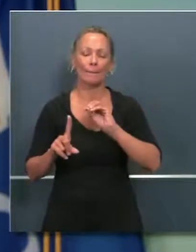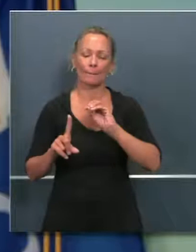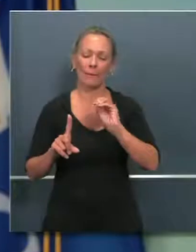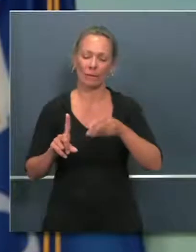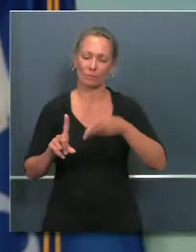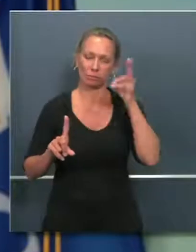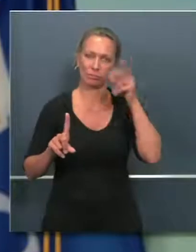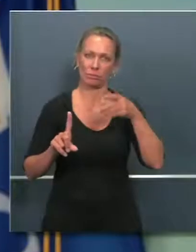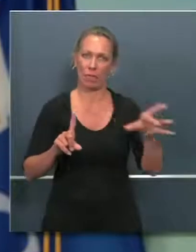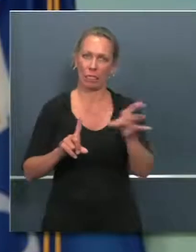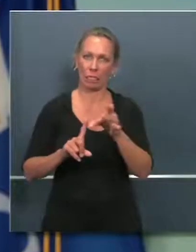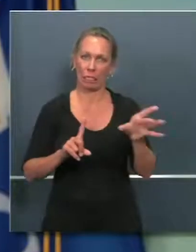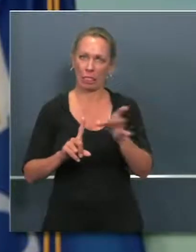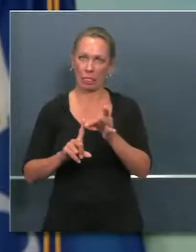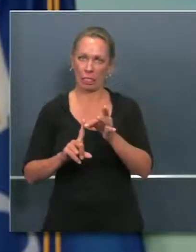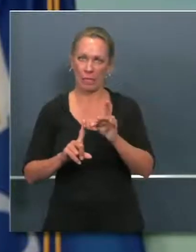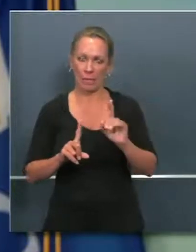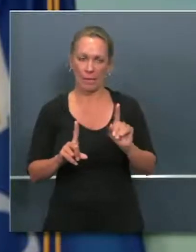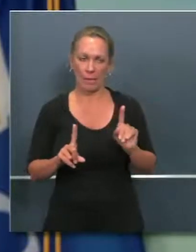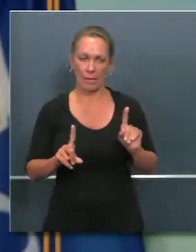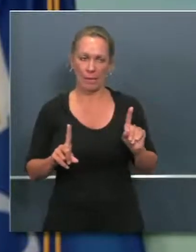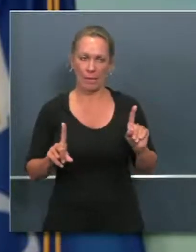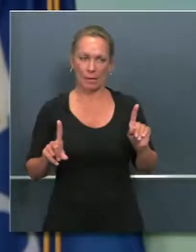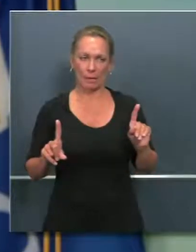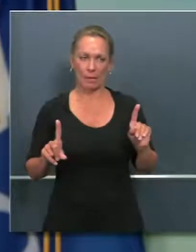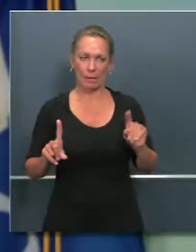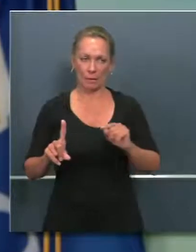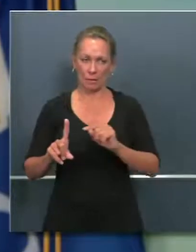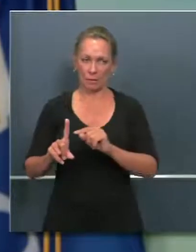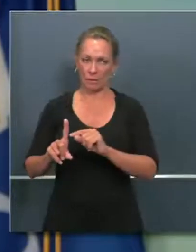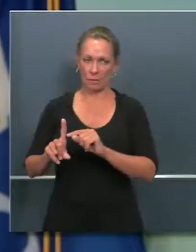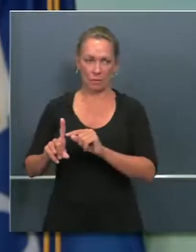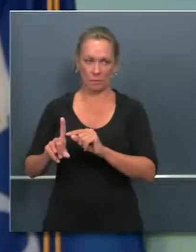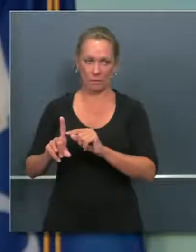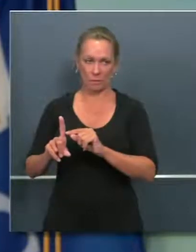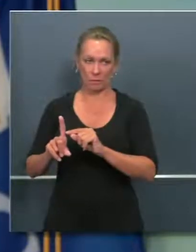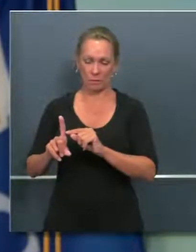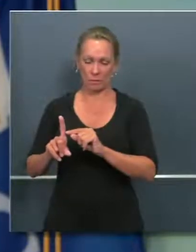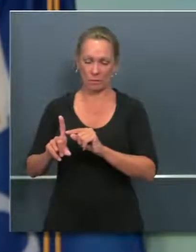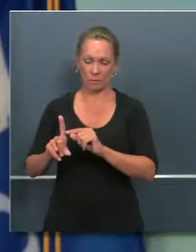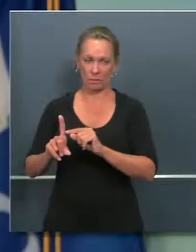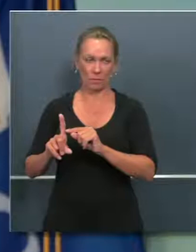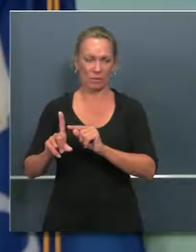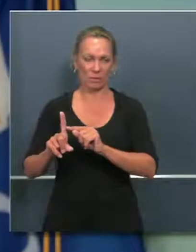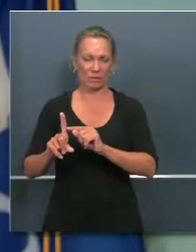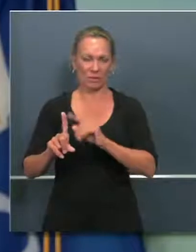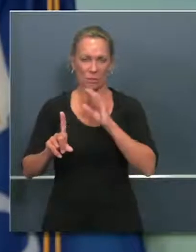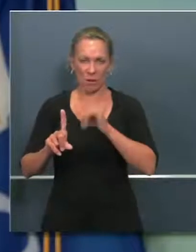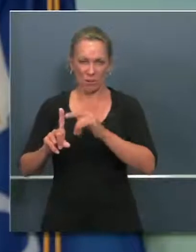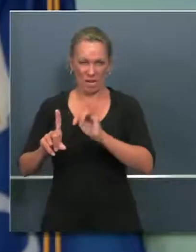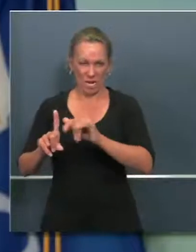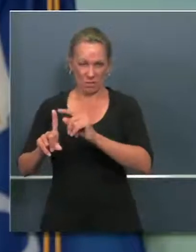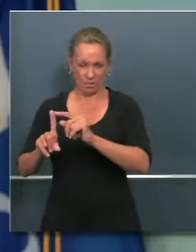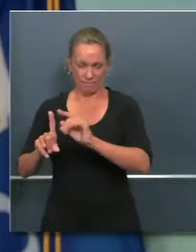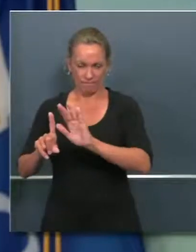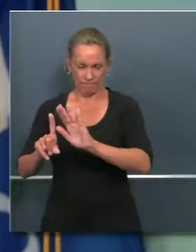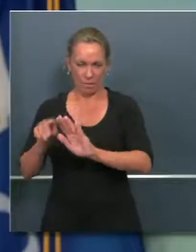related to LA County the decision to open bars to blue is on June 19th the week prior to that